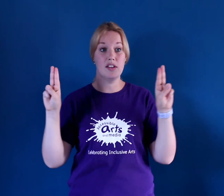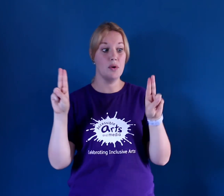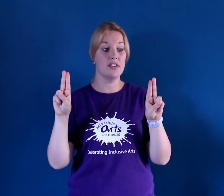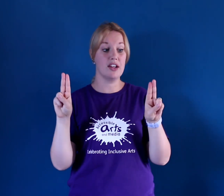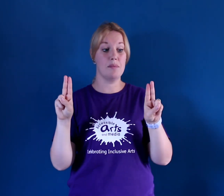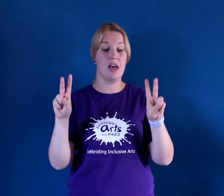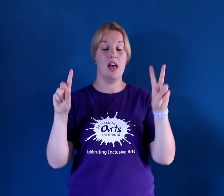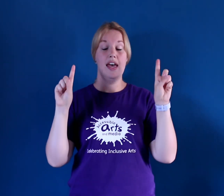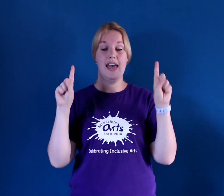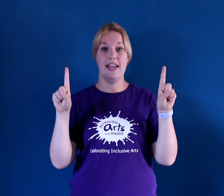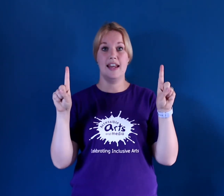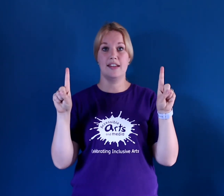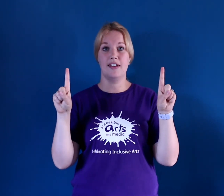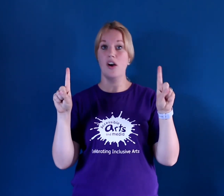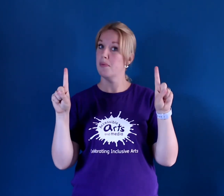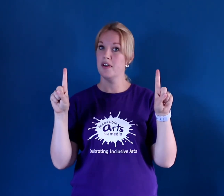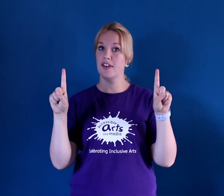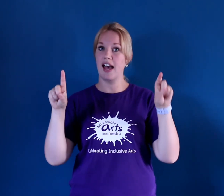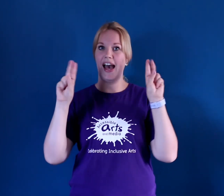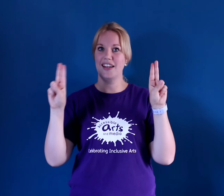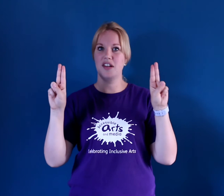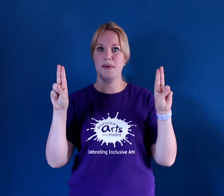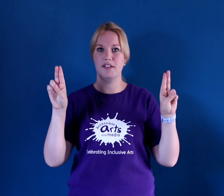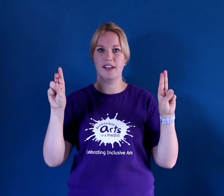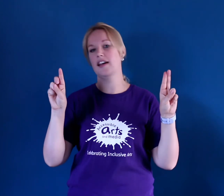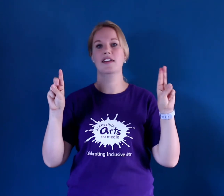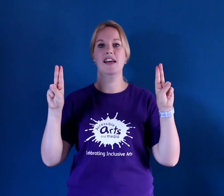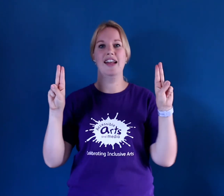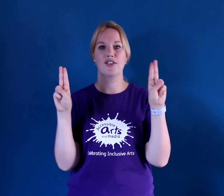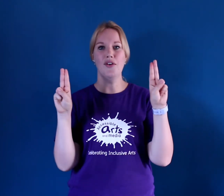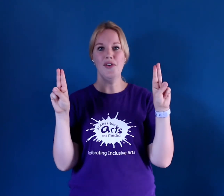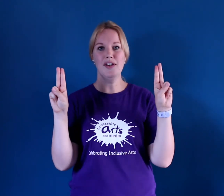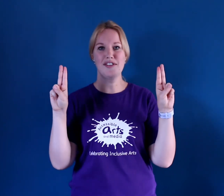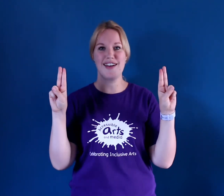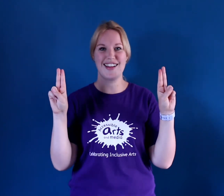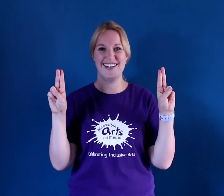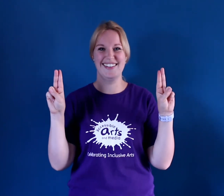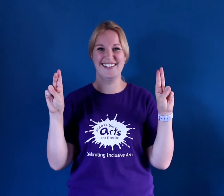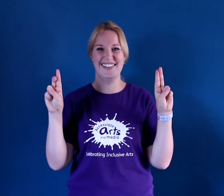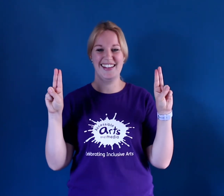You want to stick up you index finger, or your pointy finger and your middle finger and tuck all of the rest in.